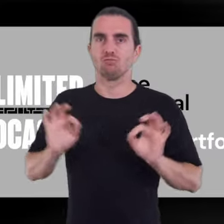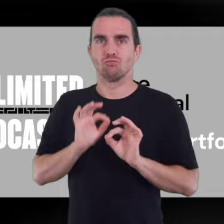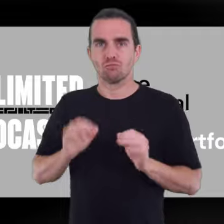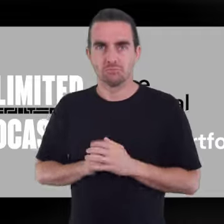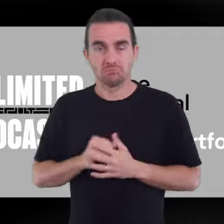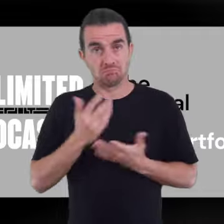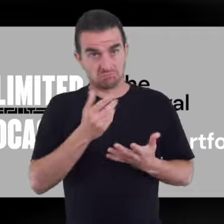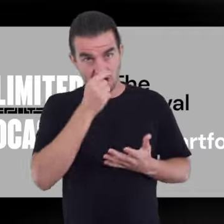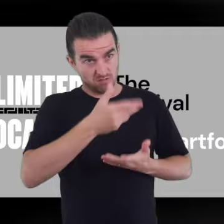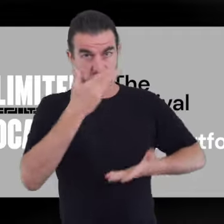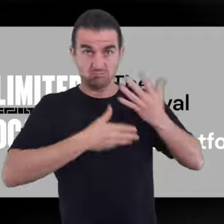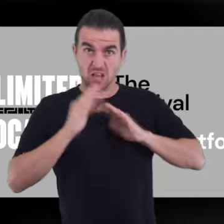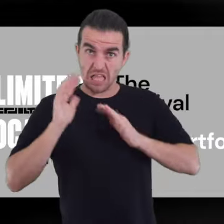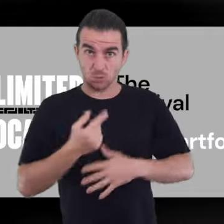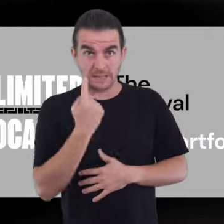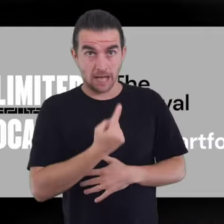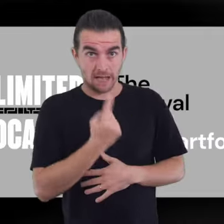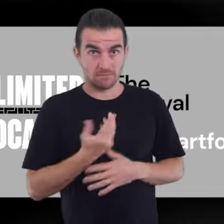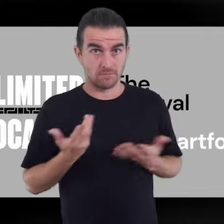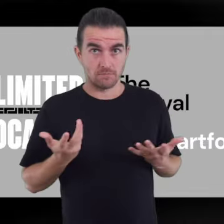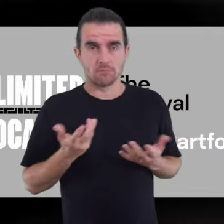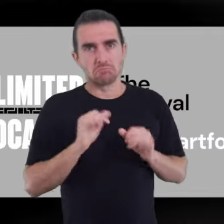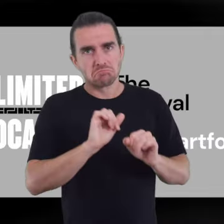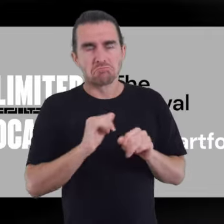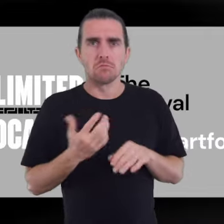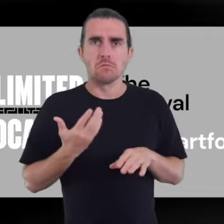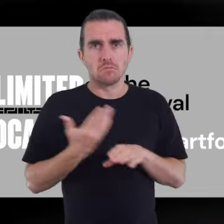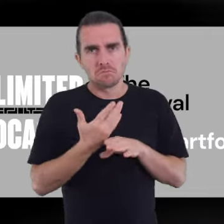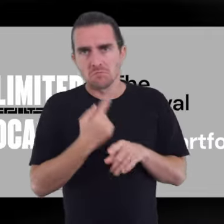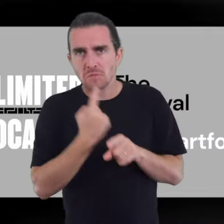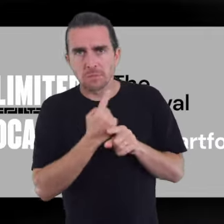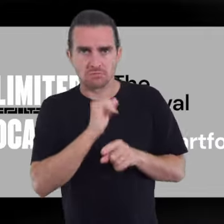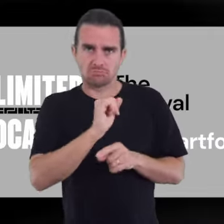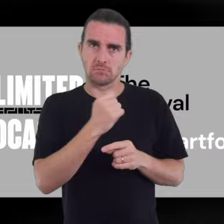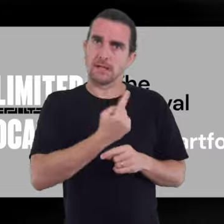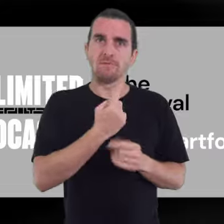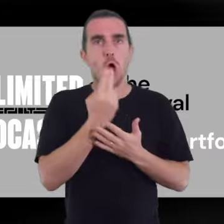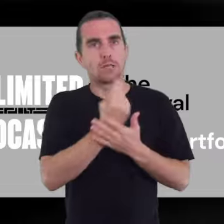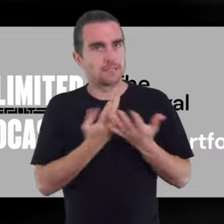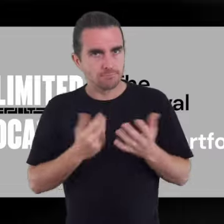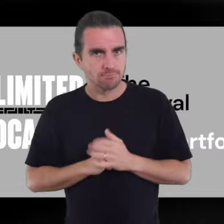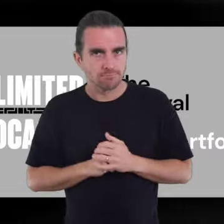so, could you first of all introduce yourself and talk about the kind of work you make as an artist?